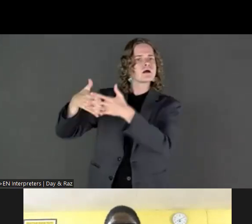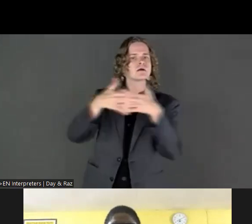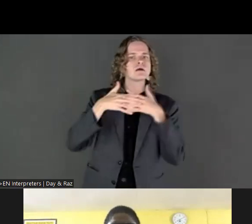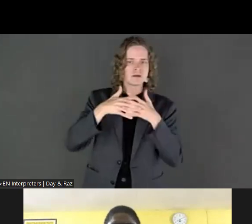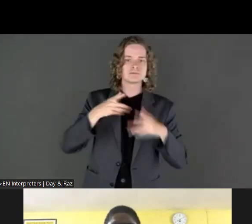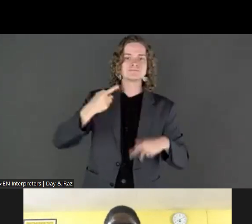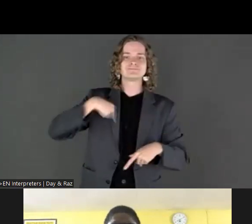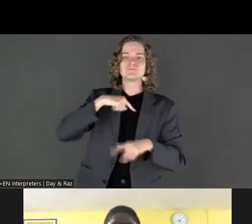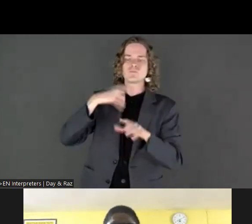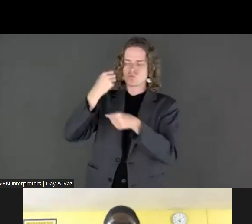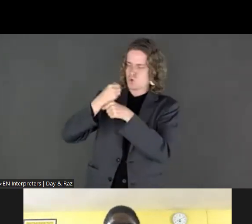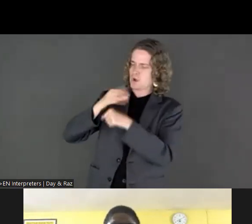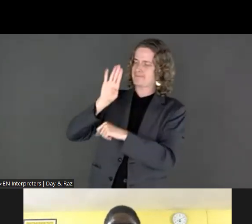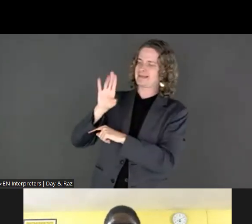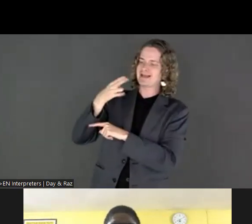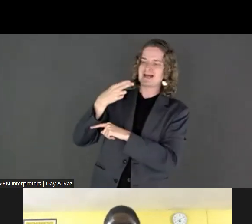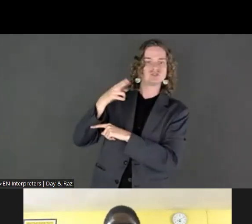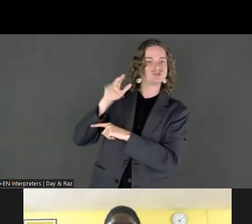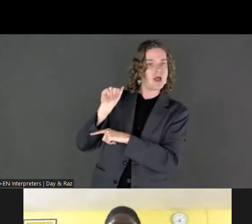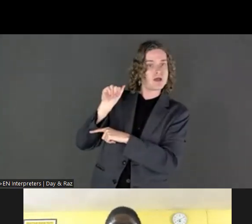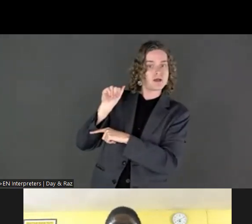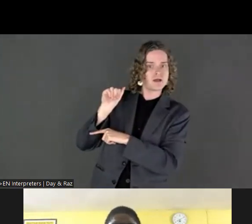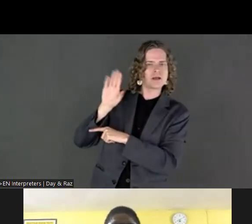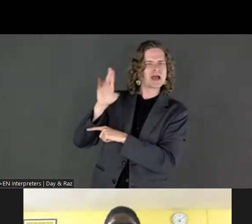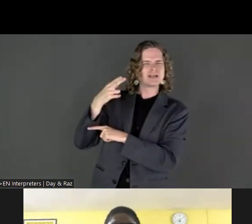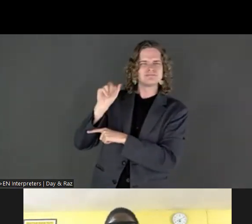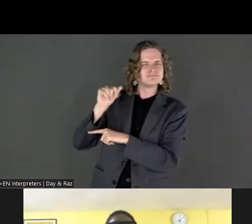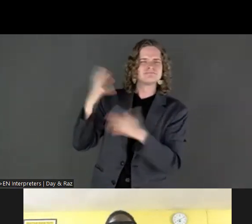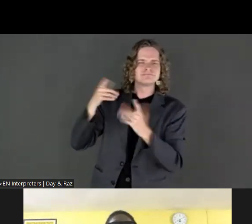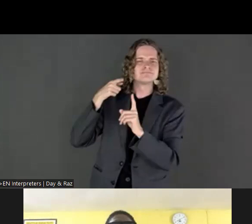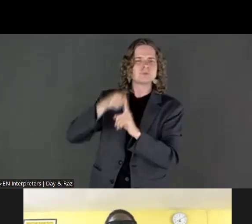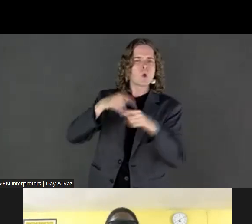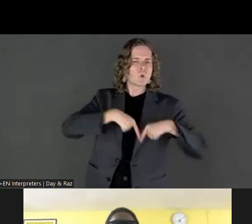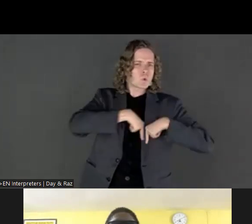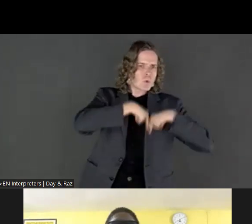At VHA. We recognize that there is a unique impact of conflict and crisis on persons with